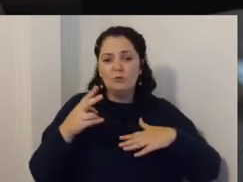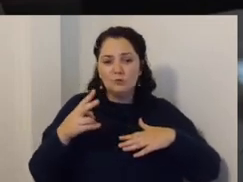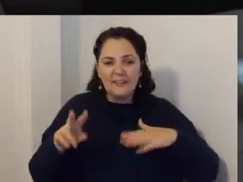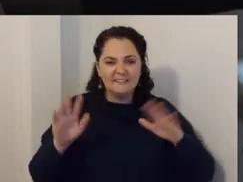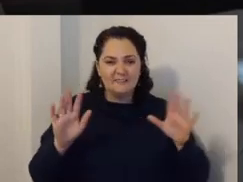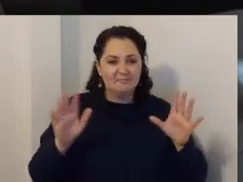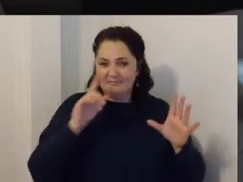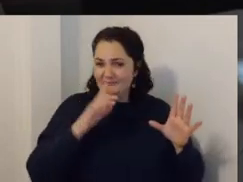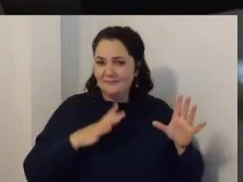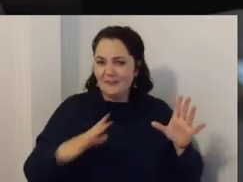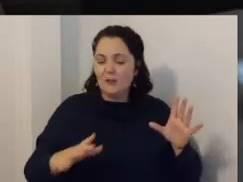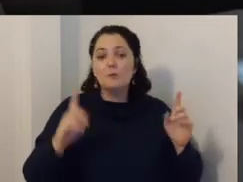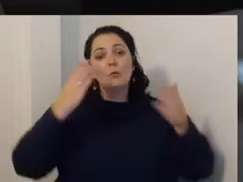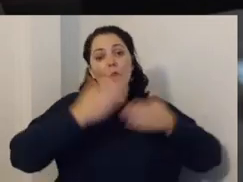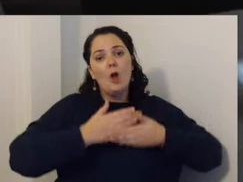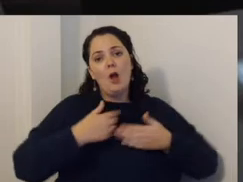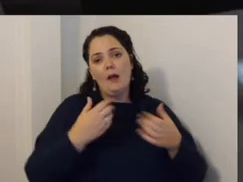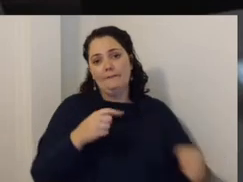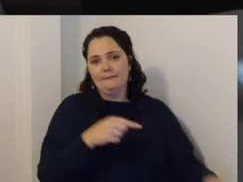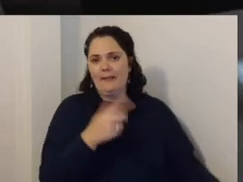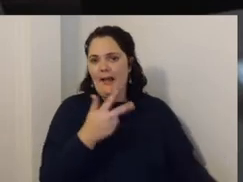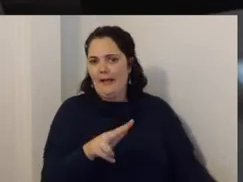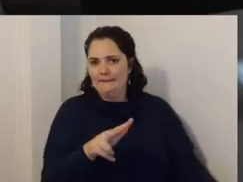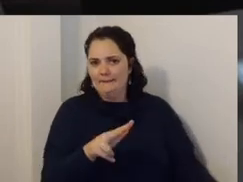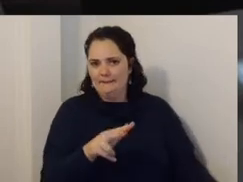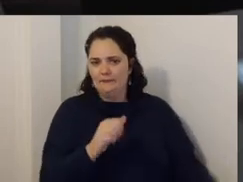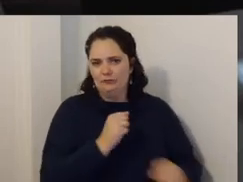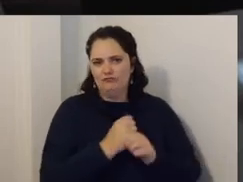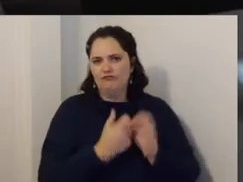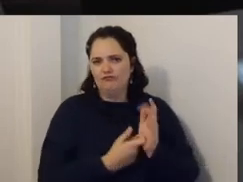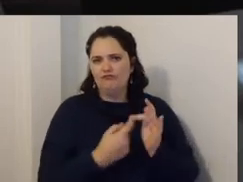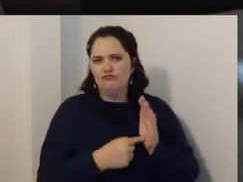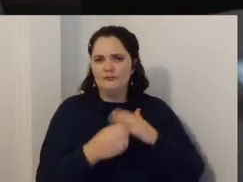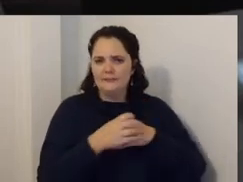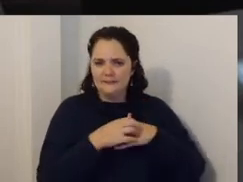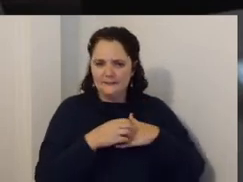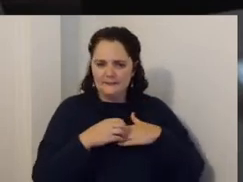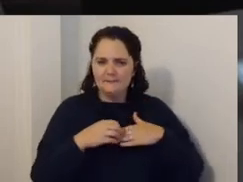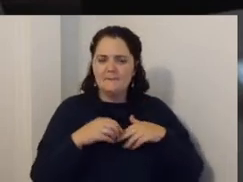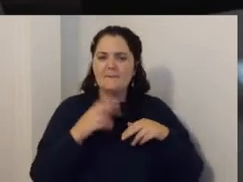the one I'm using here this evening is an 80 grit um but you know if it gets too fine you you